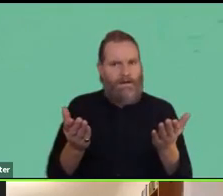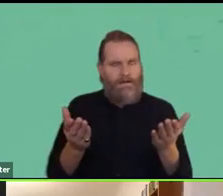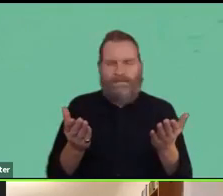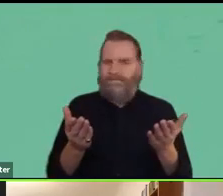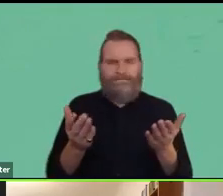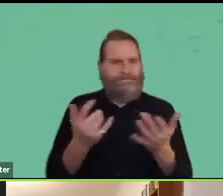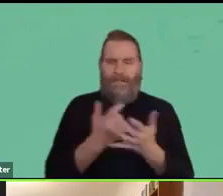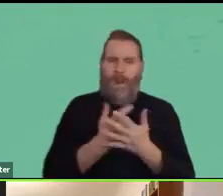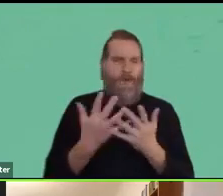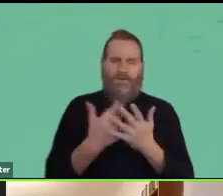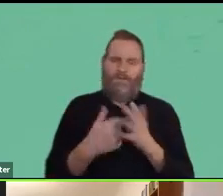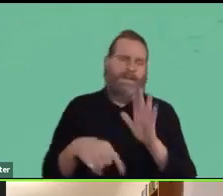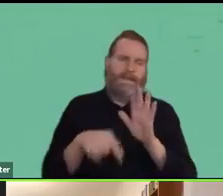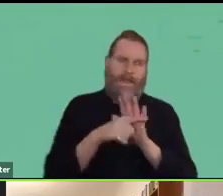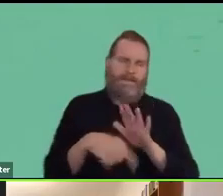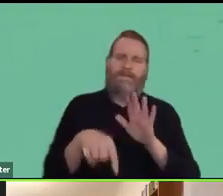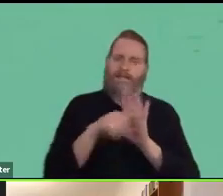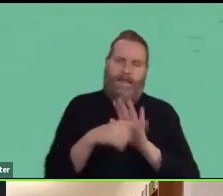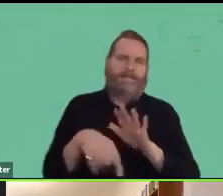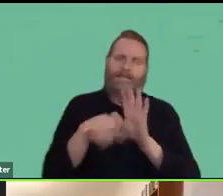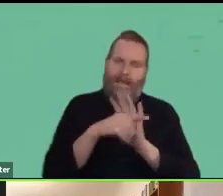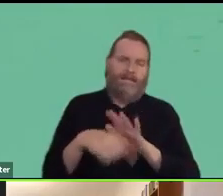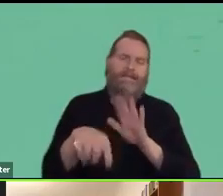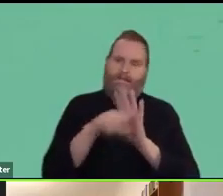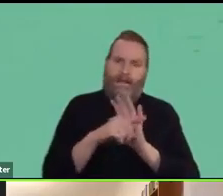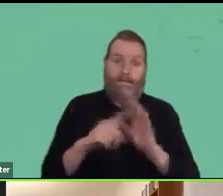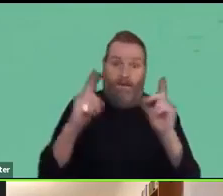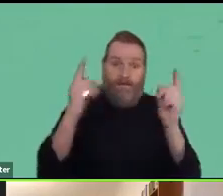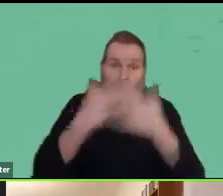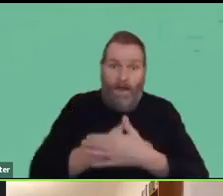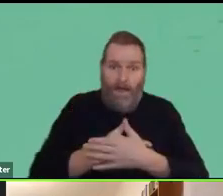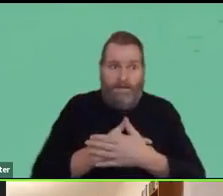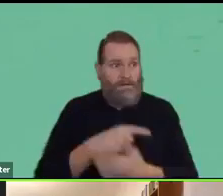how bad the debate was because the Tories didn't turn up, but I keep going back to my points a lot